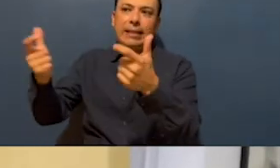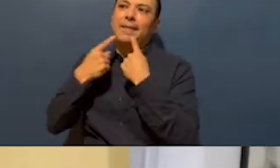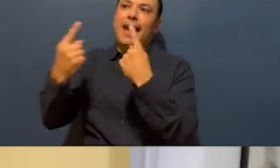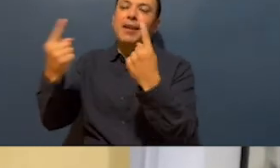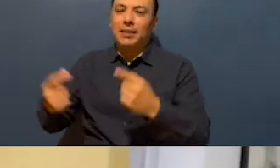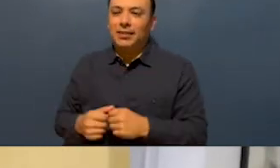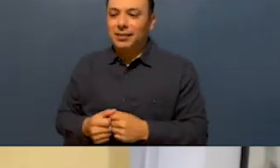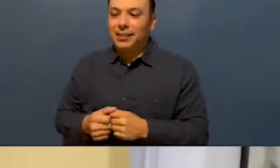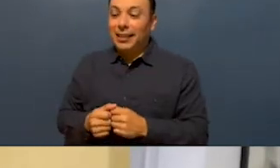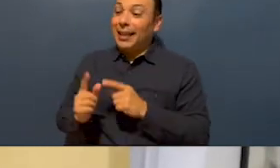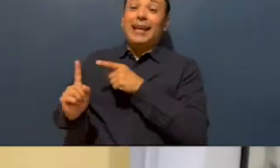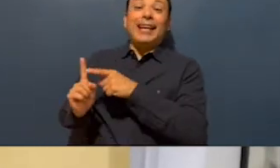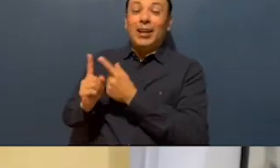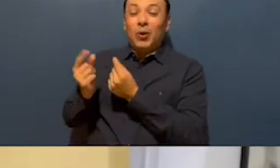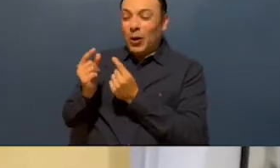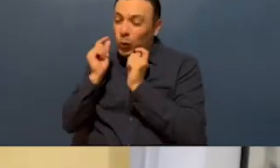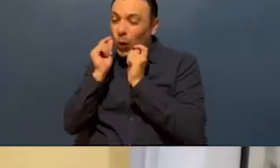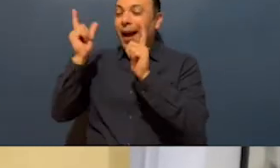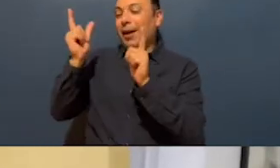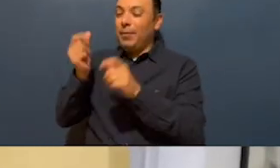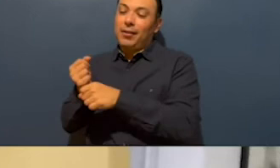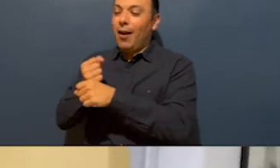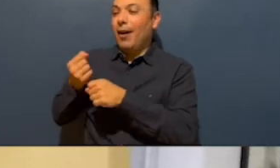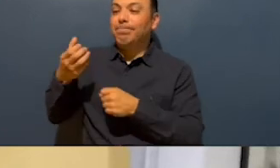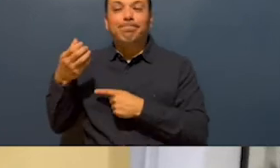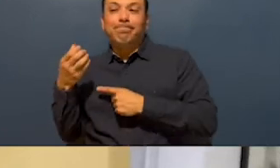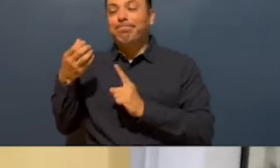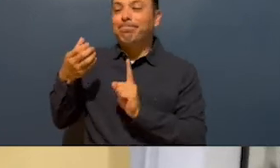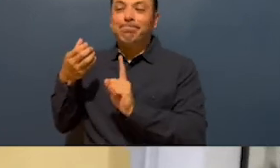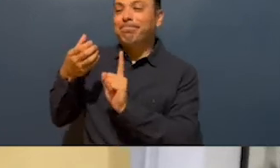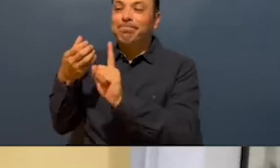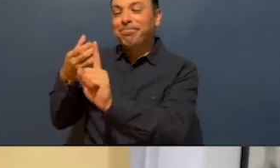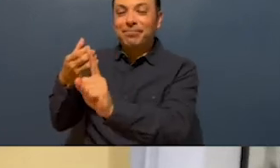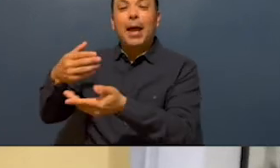they're probably, you know, waking up, grabbing a coffee on the way to their 10 o'clock